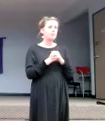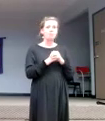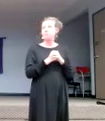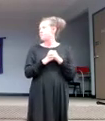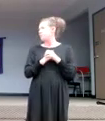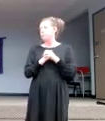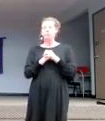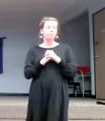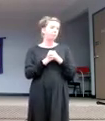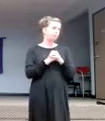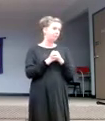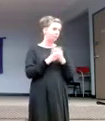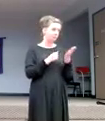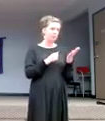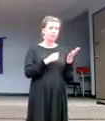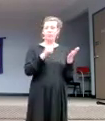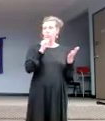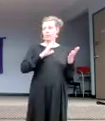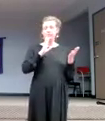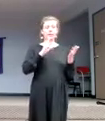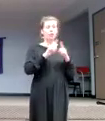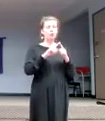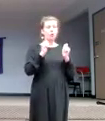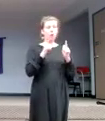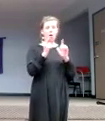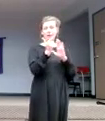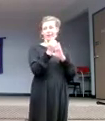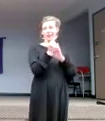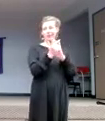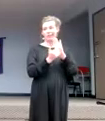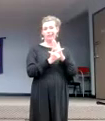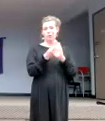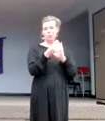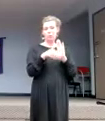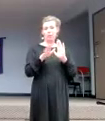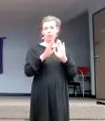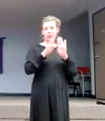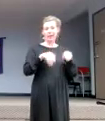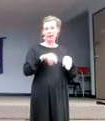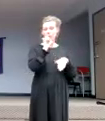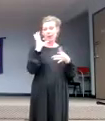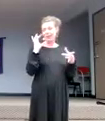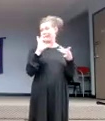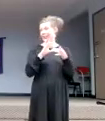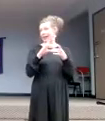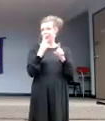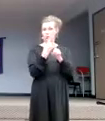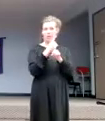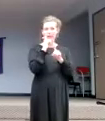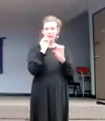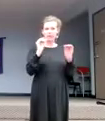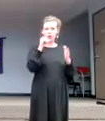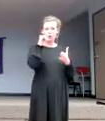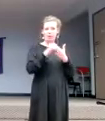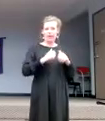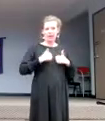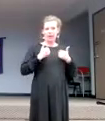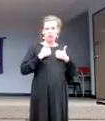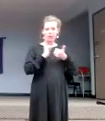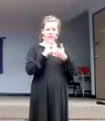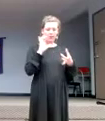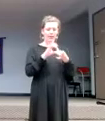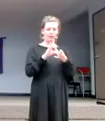There's a question. I just can say to all the illegal dwellings. Only folks who bought today